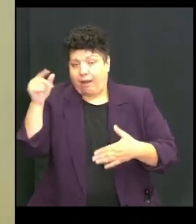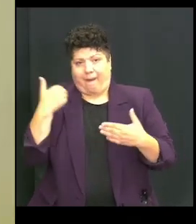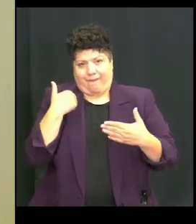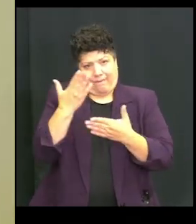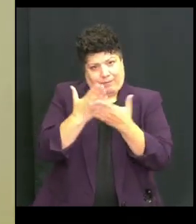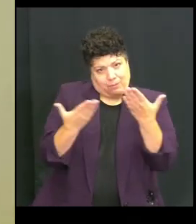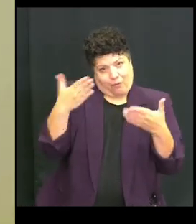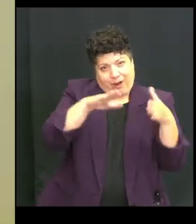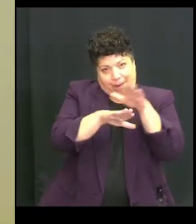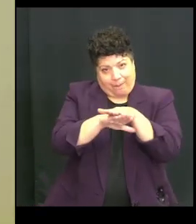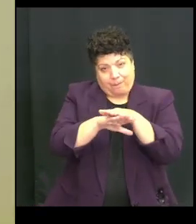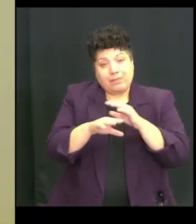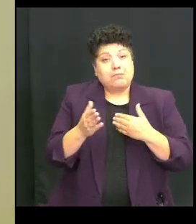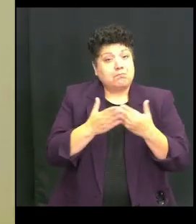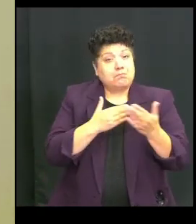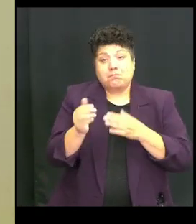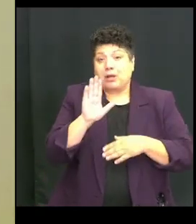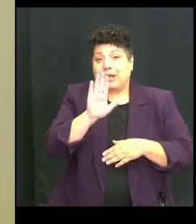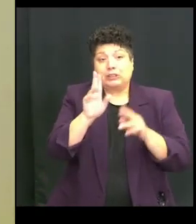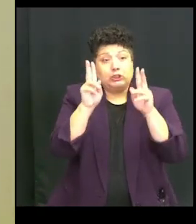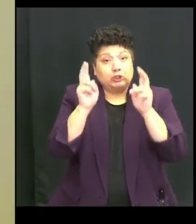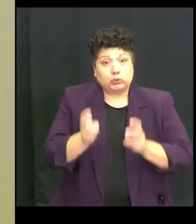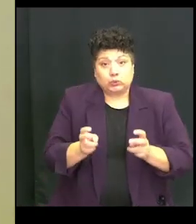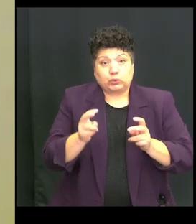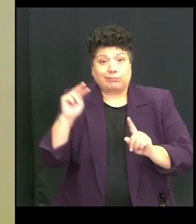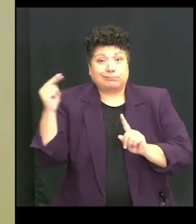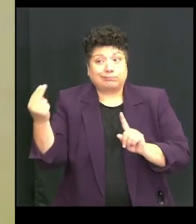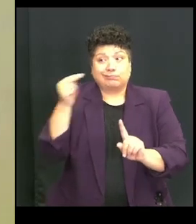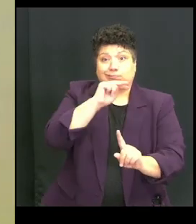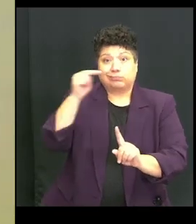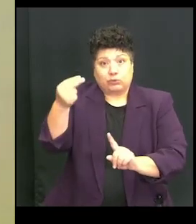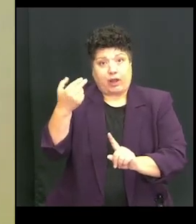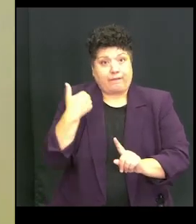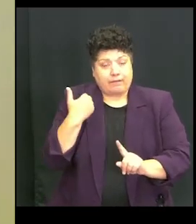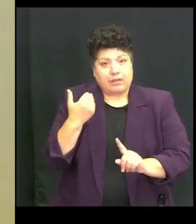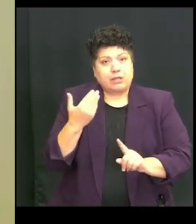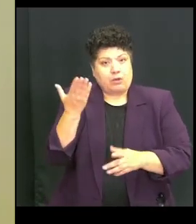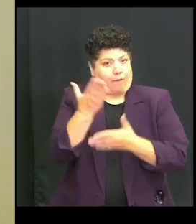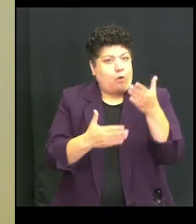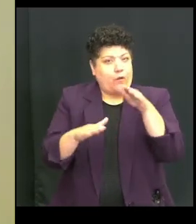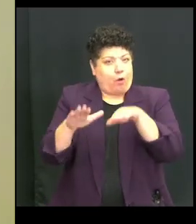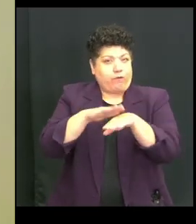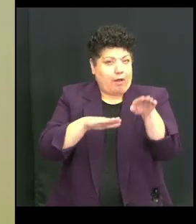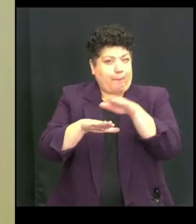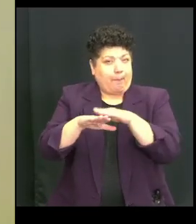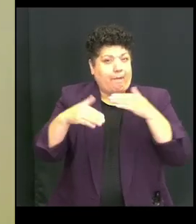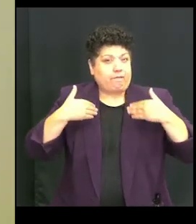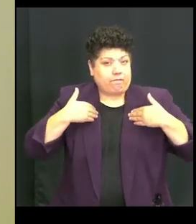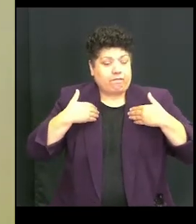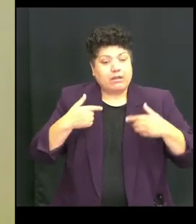or on different sides of an issue. There's one study in particular, and Eric will know the one I'm talking about as I start to describe it,